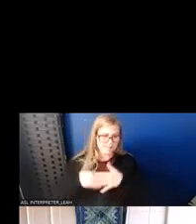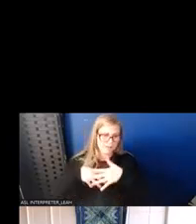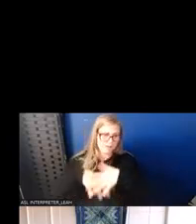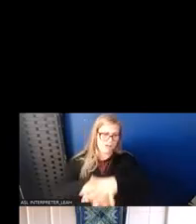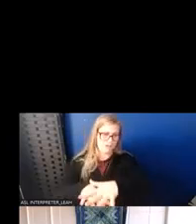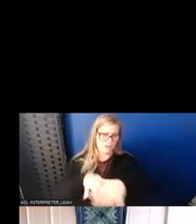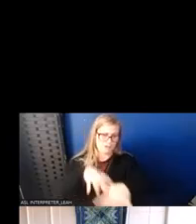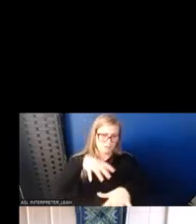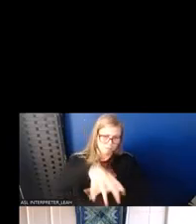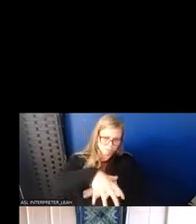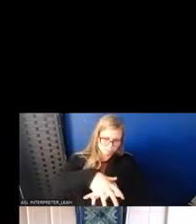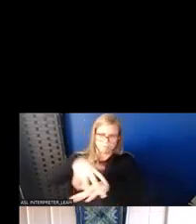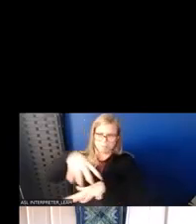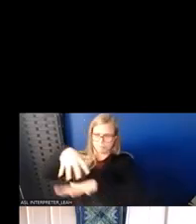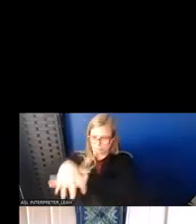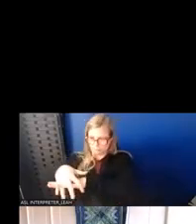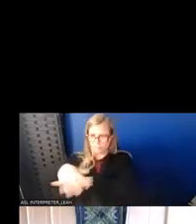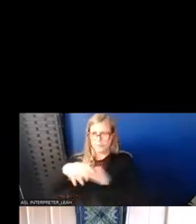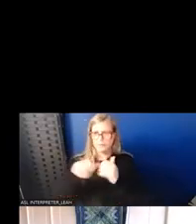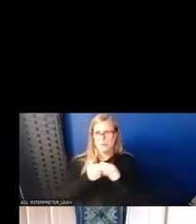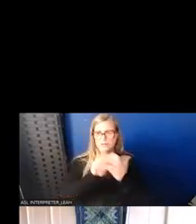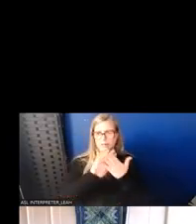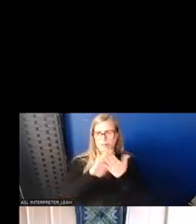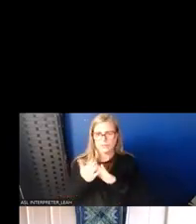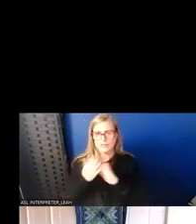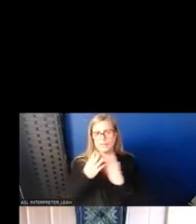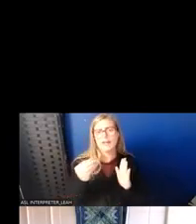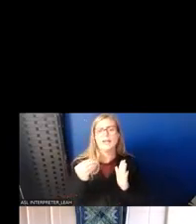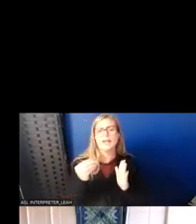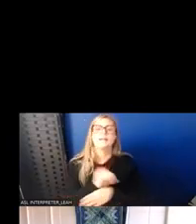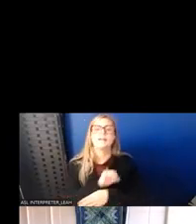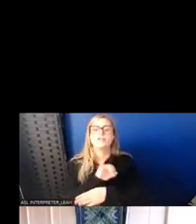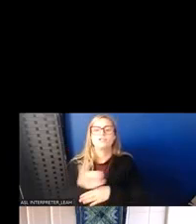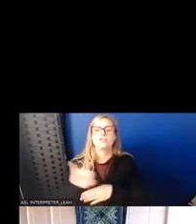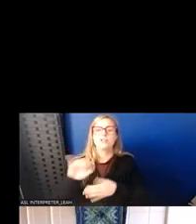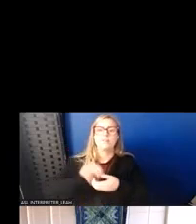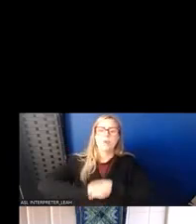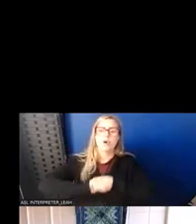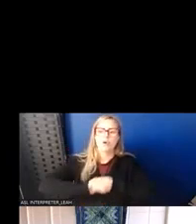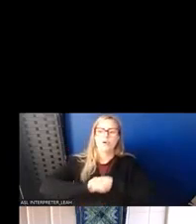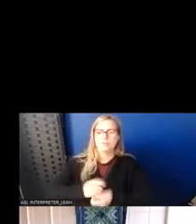community and industry partners that really understand the problem from the ground up.